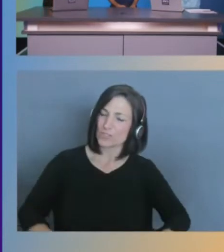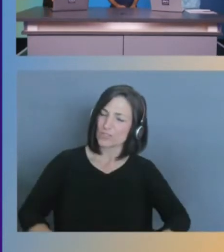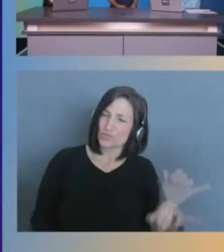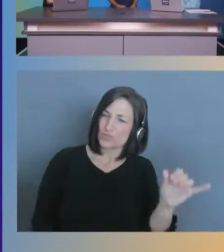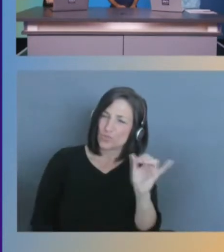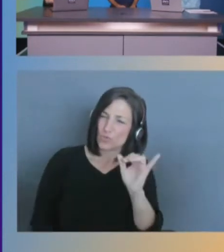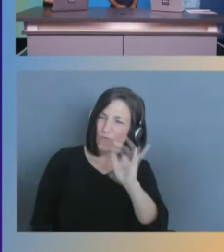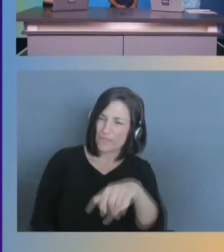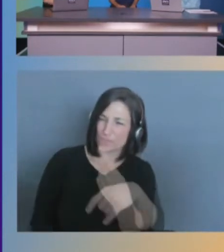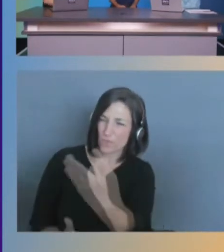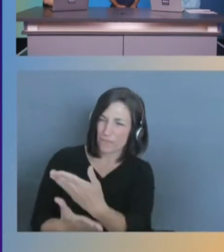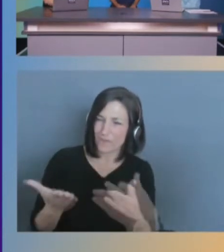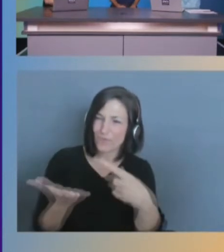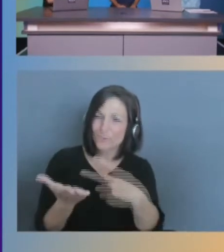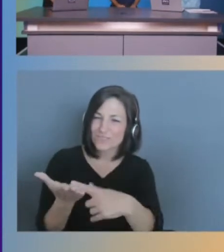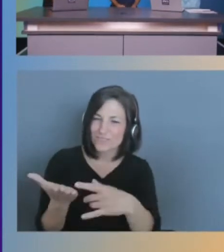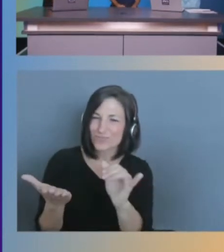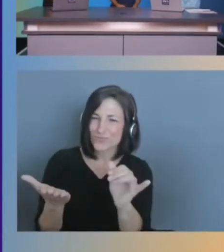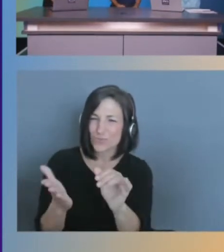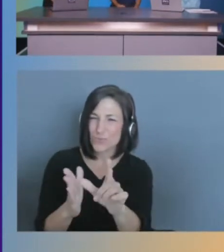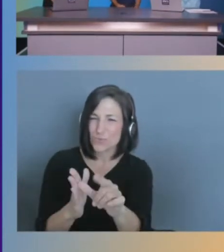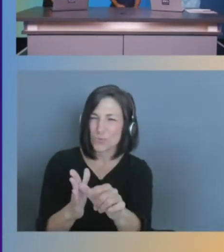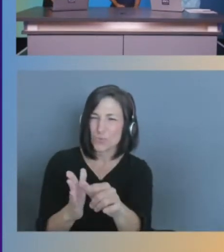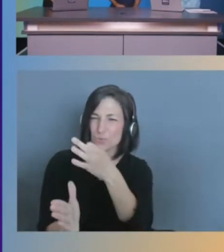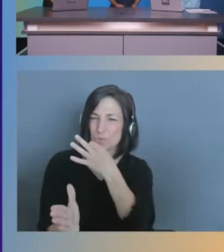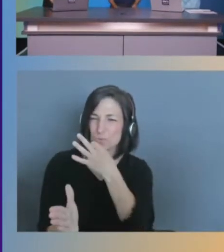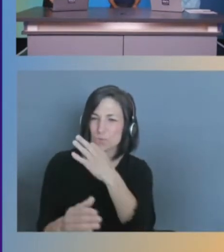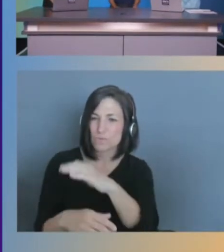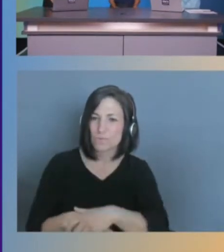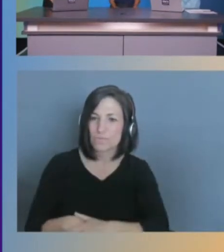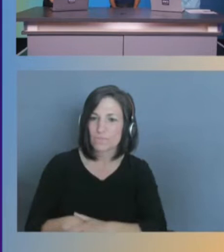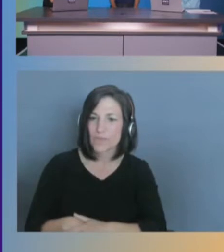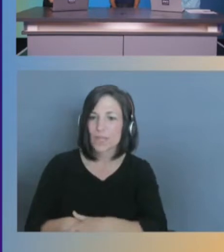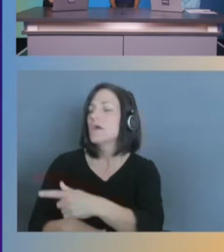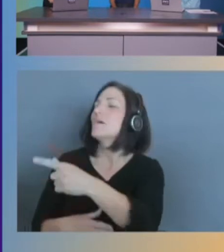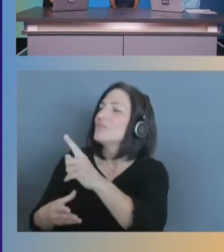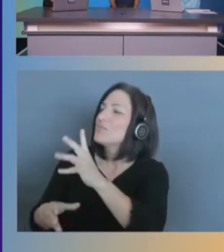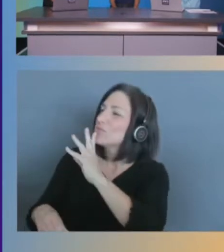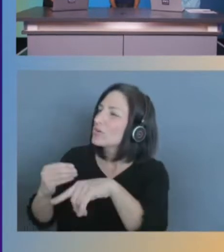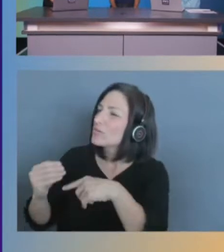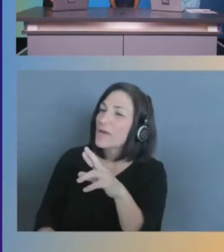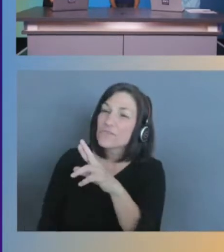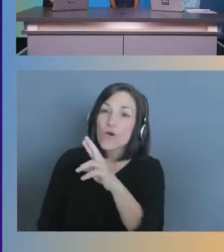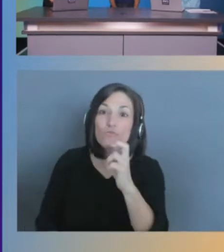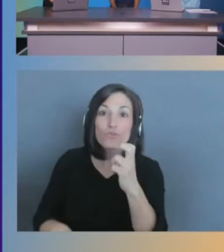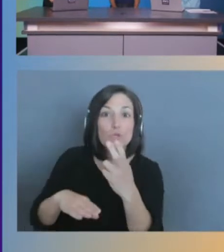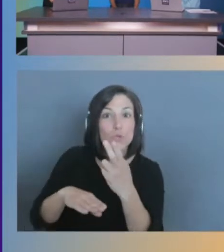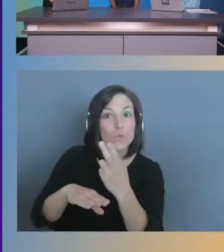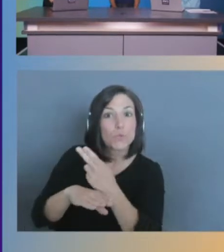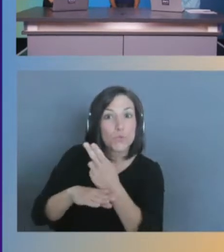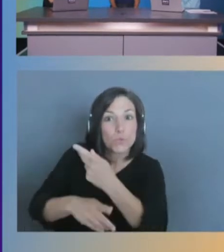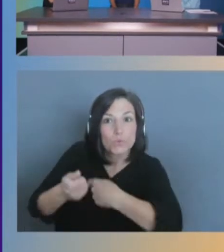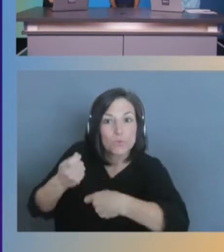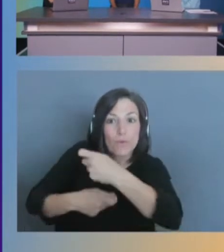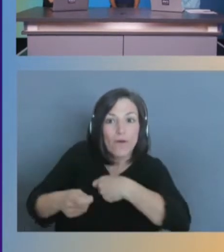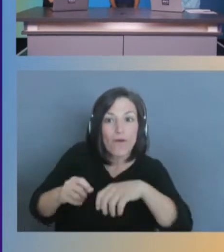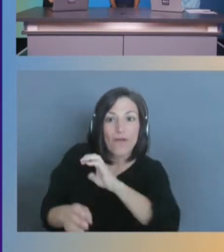a little bit here too. So, you touched a lot upon the renewable energy and some of the other processes that Amazon is taking part of in terms of